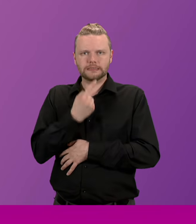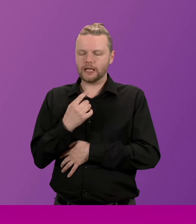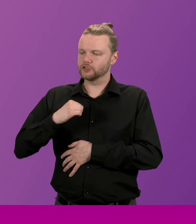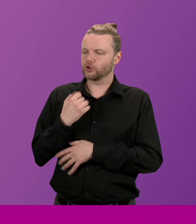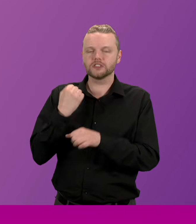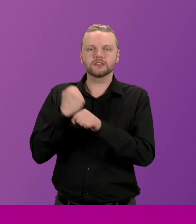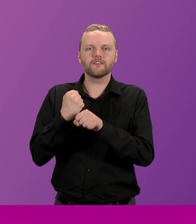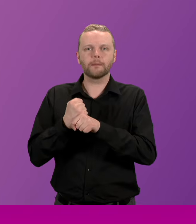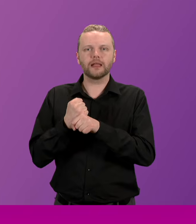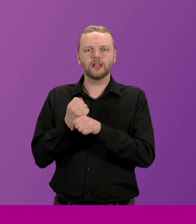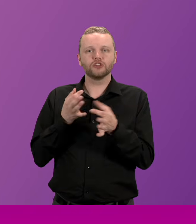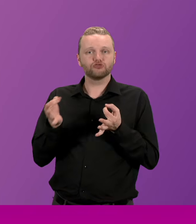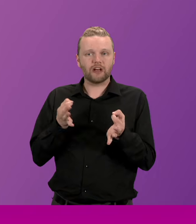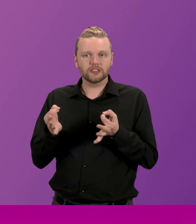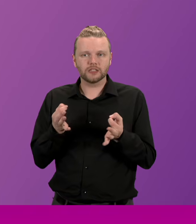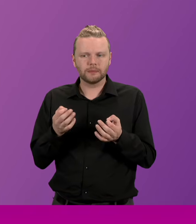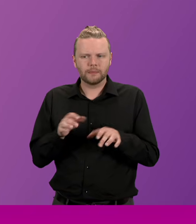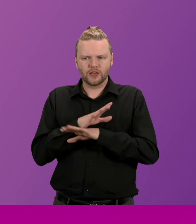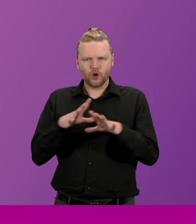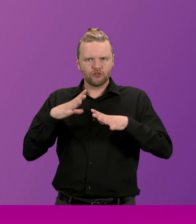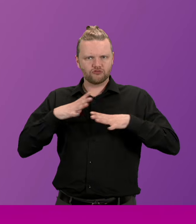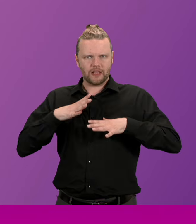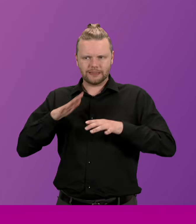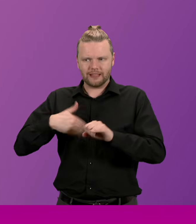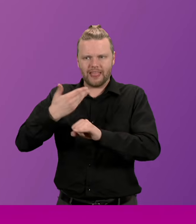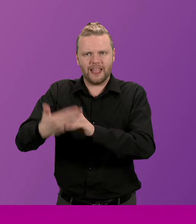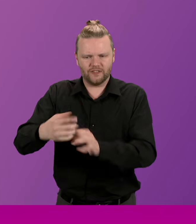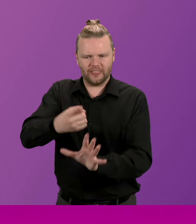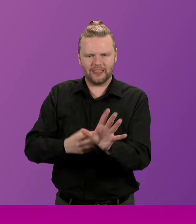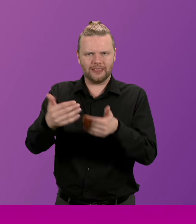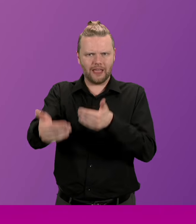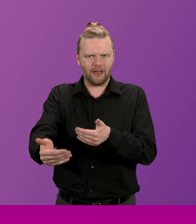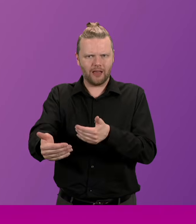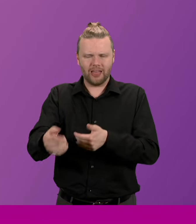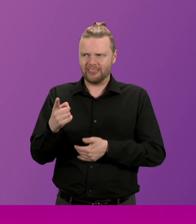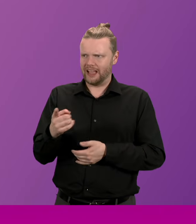energy strategy may not be ready until the end of the year. That is a shocking dereliction